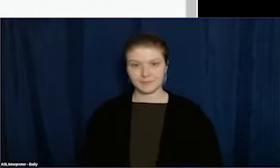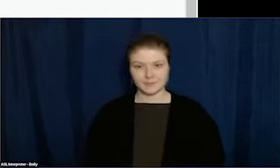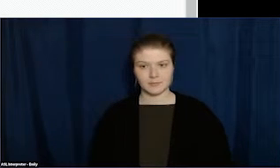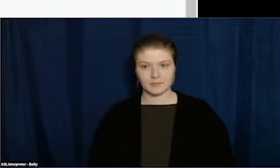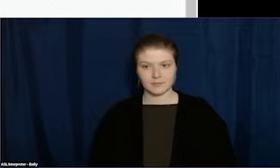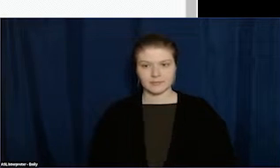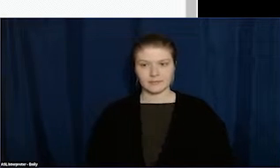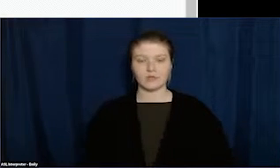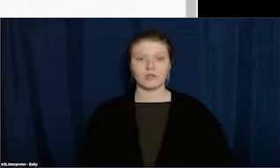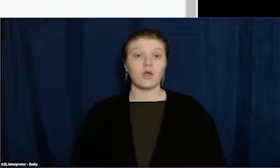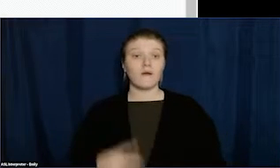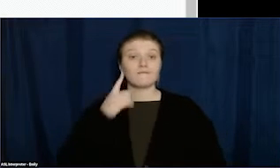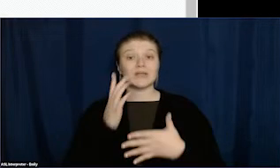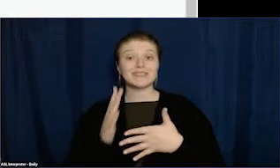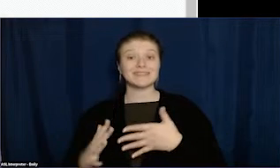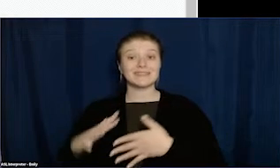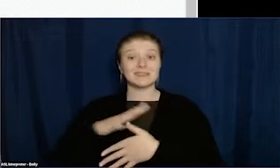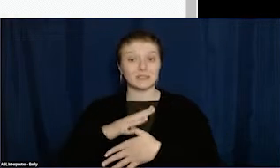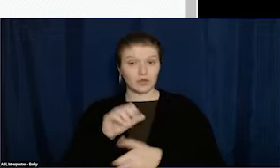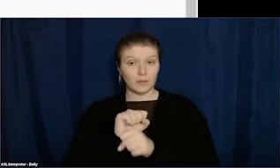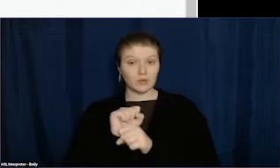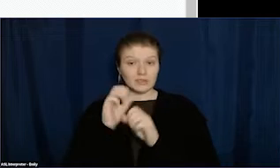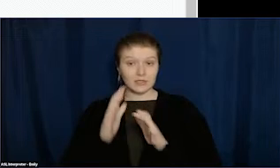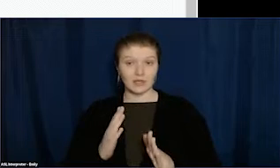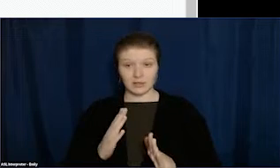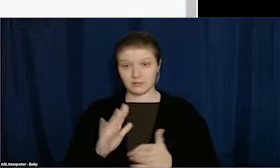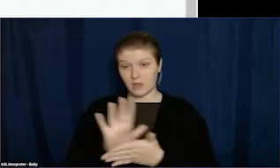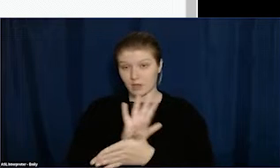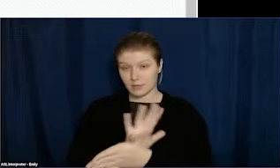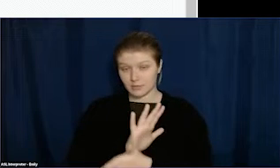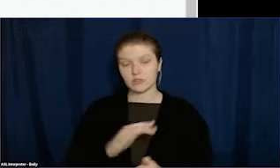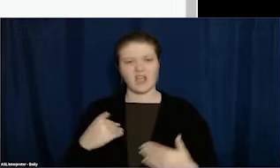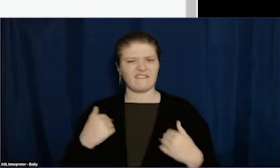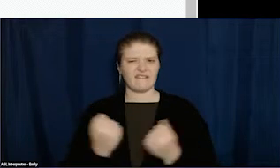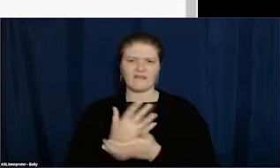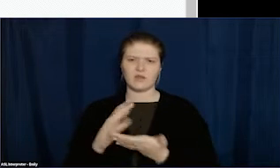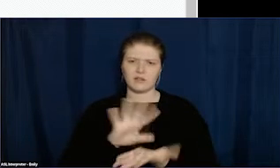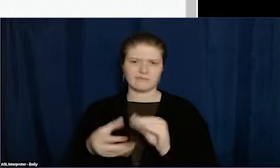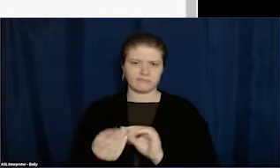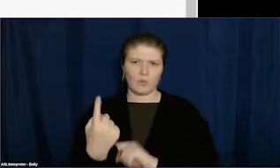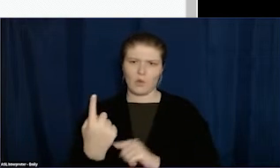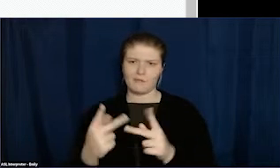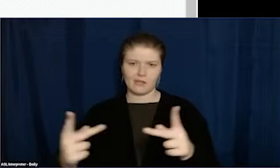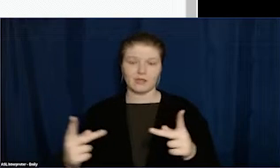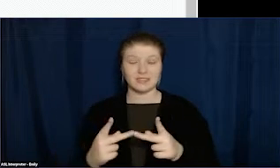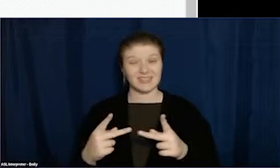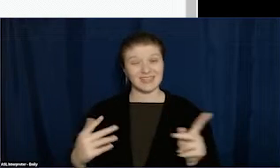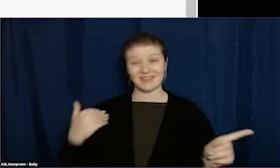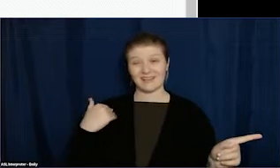So for Senior Personnel Documents here, we have it all in one place. So in FastLane, I believe the Senior Personnel Documents were all over the place.